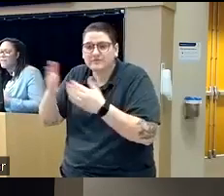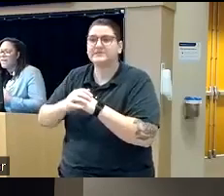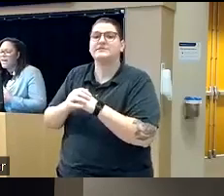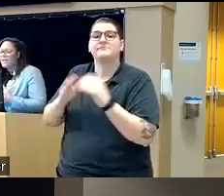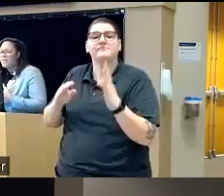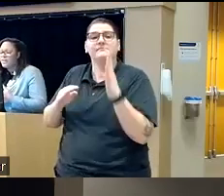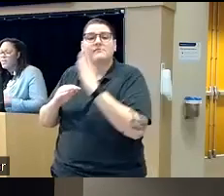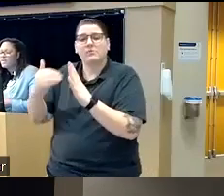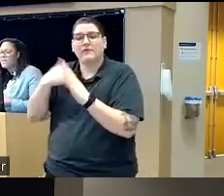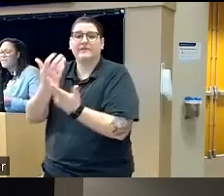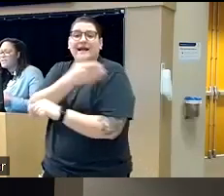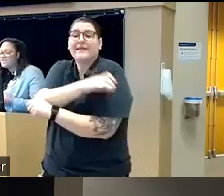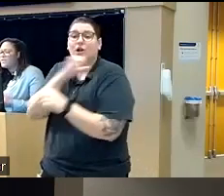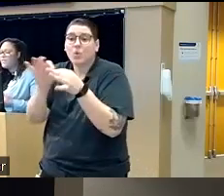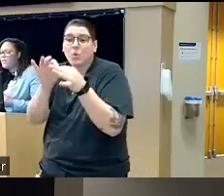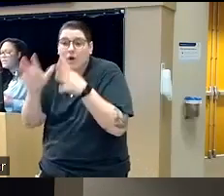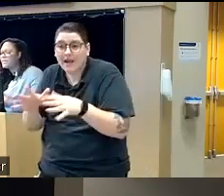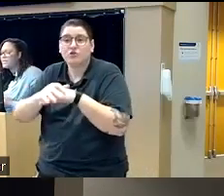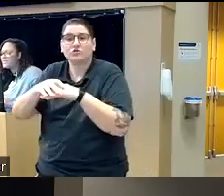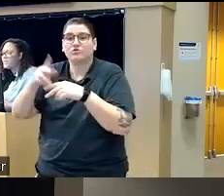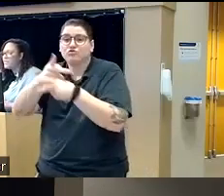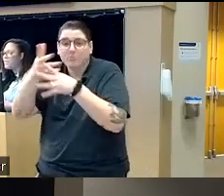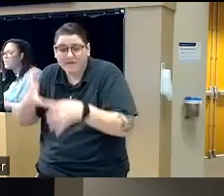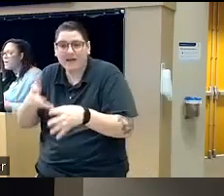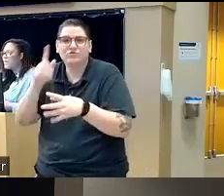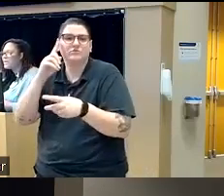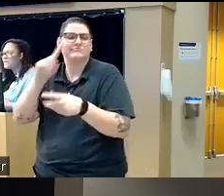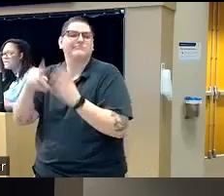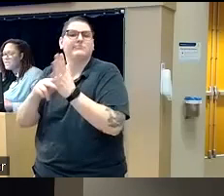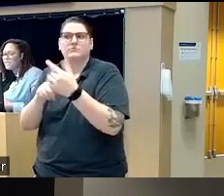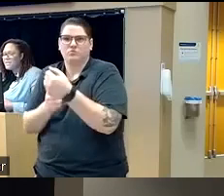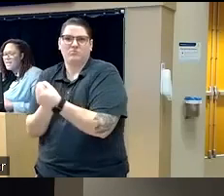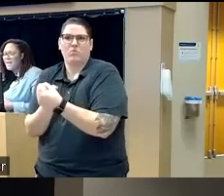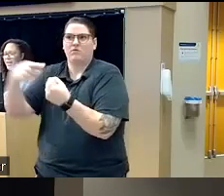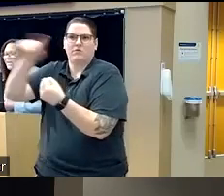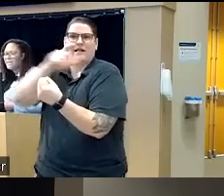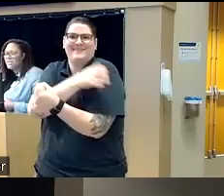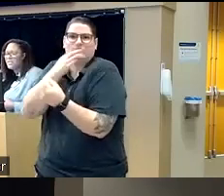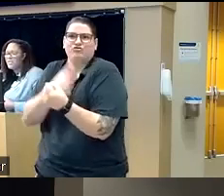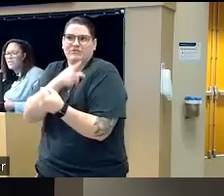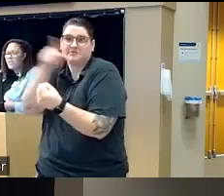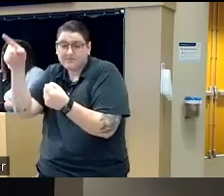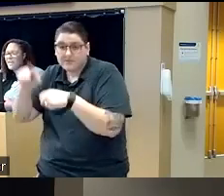have uh clinical coordinators and supervisors to support our clinicians in addition to our nurse